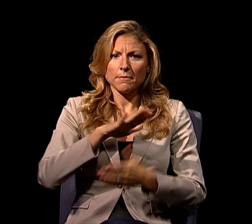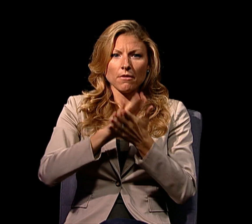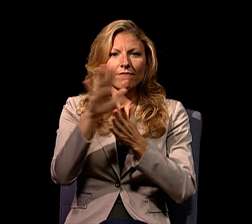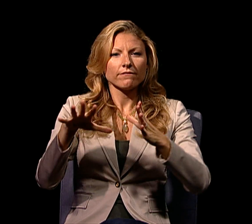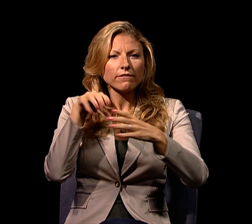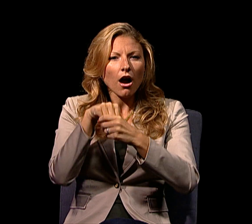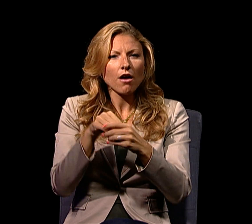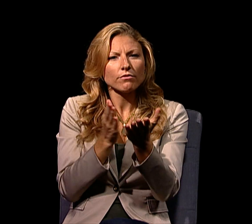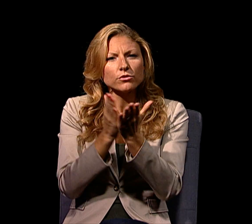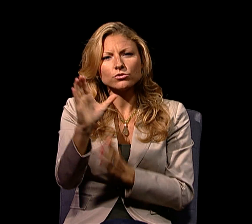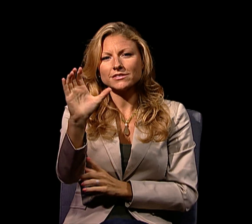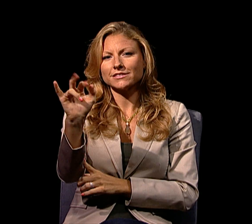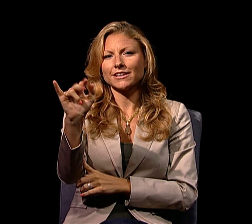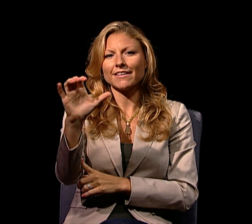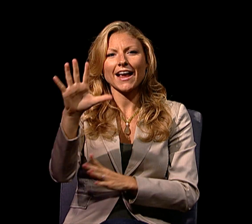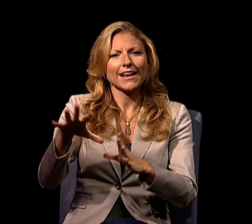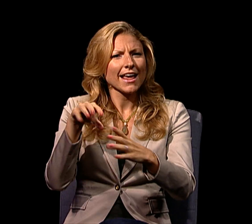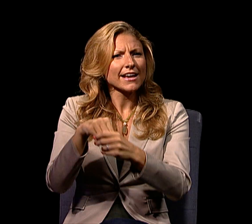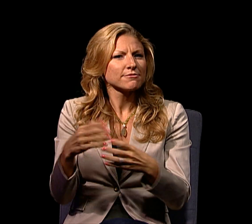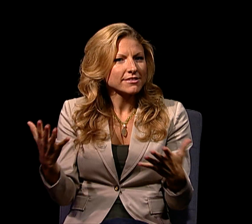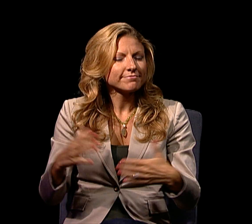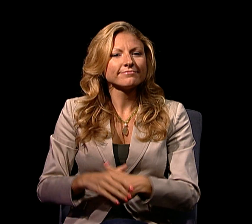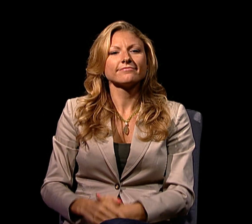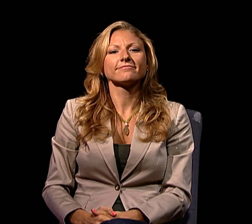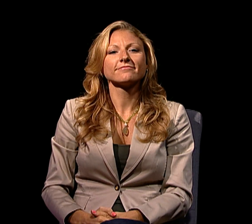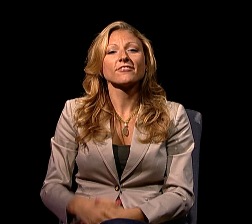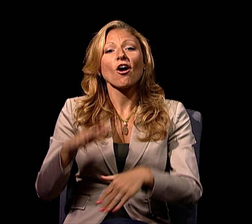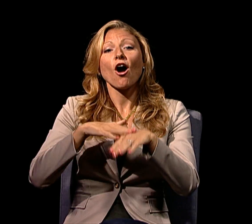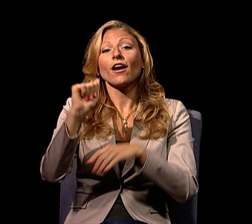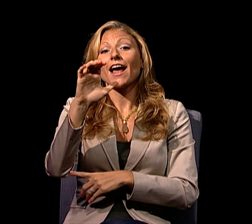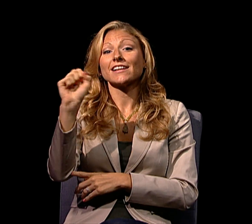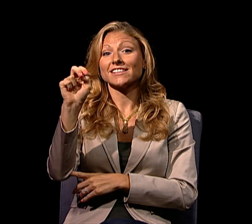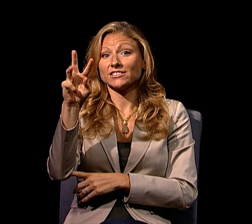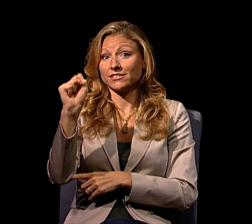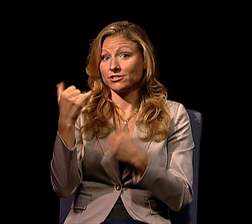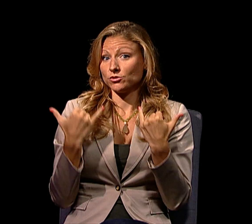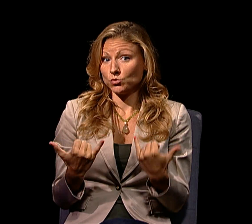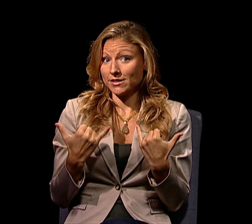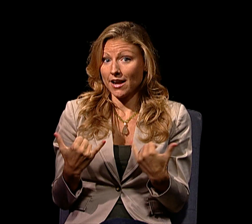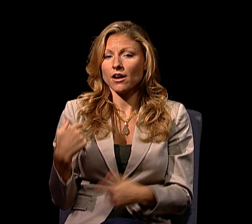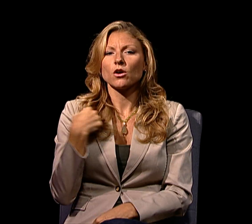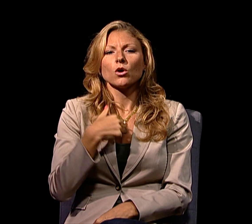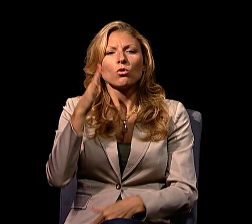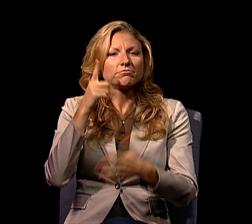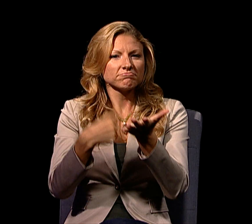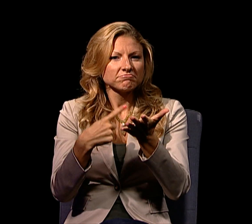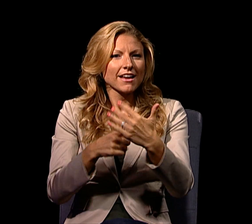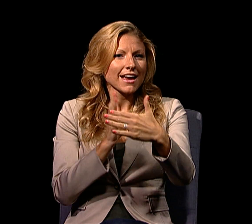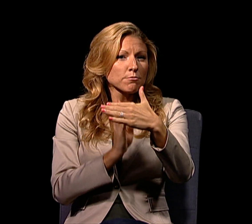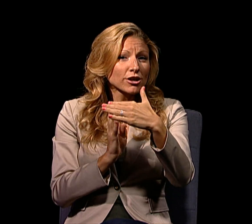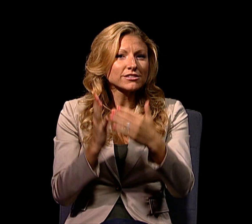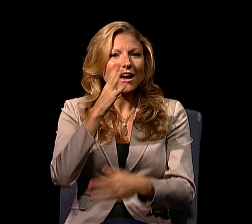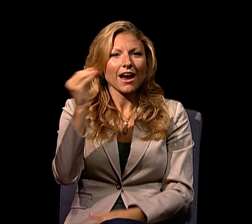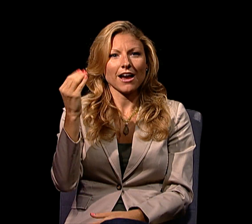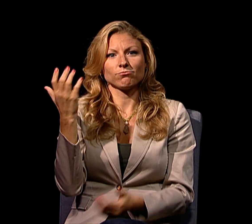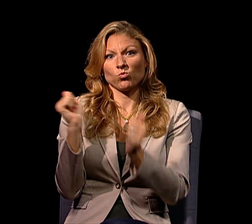BECOME INVOLVED THROUGH CIVIC ENGAGEMENT? ON "ACCESS NEWS" TODAY, WE'LL DISCUSS IMMIGRATION